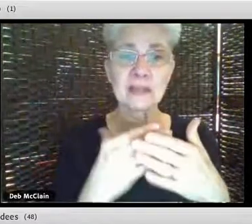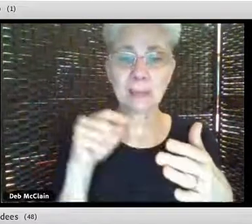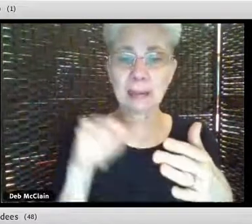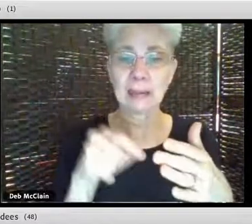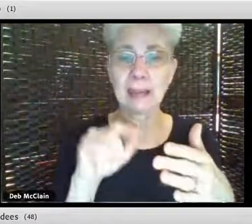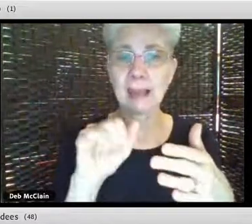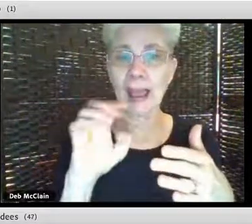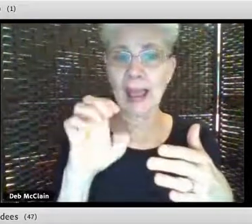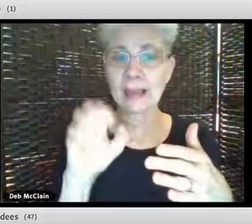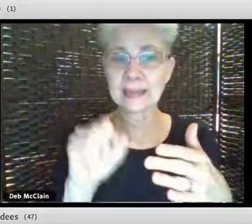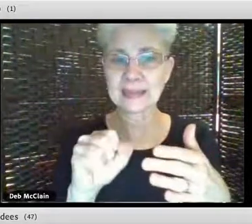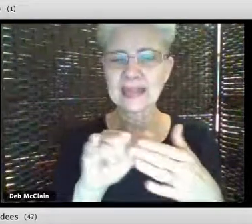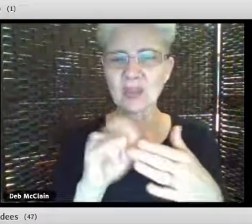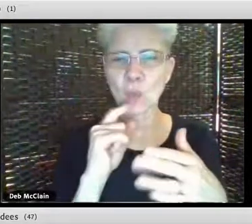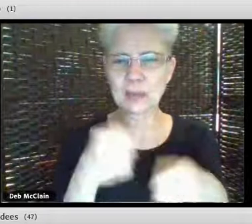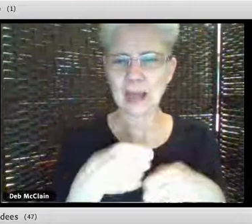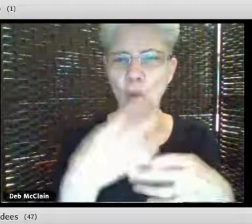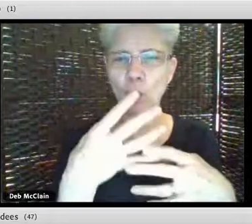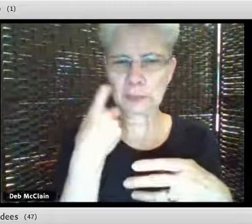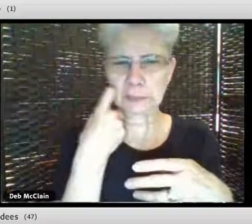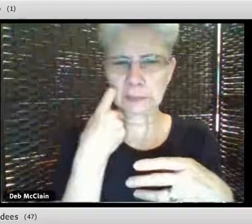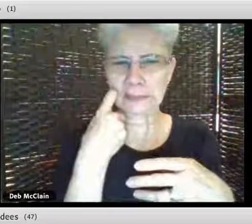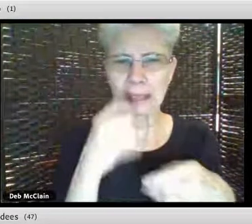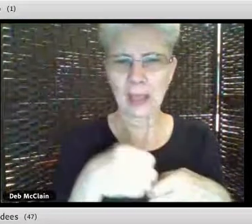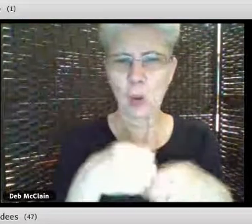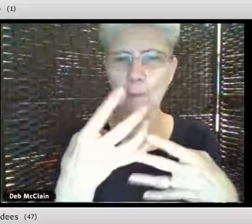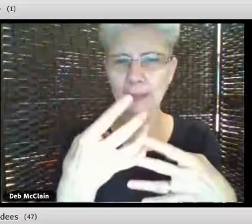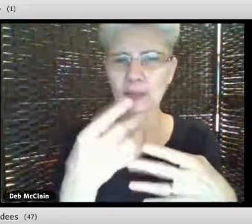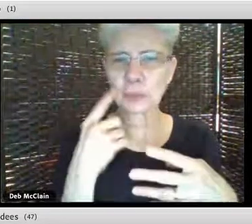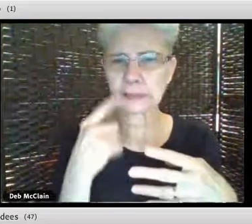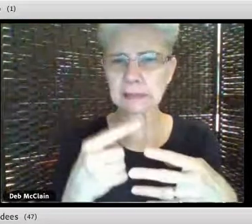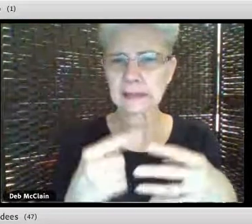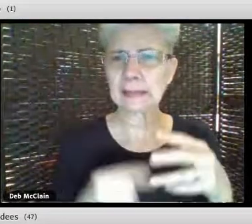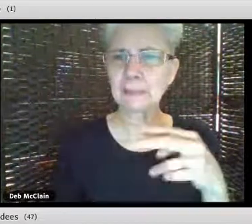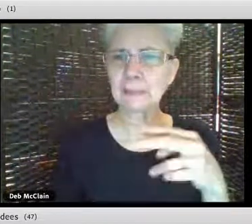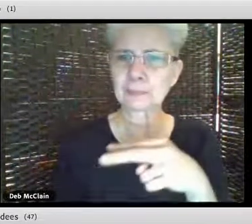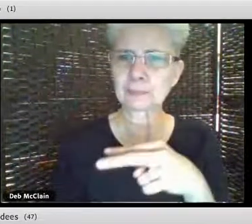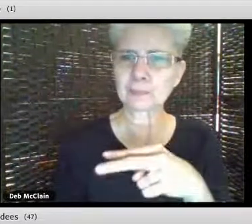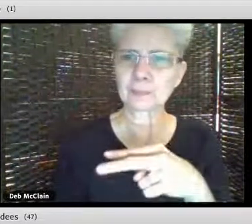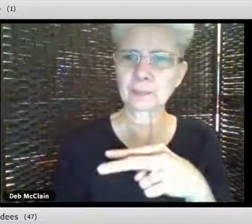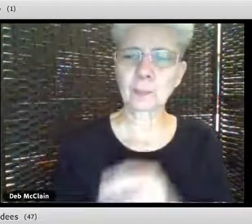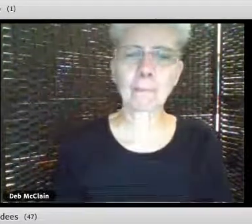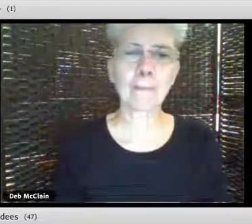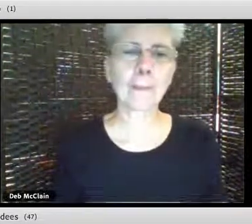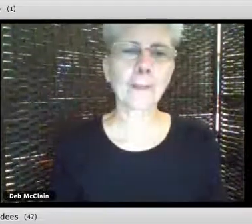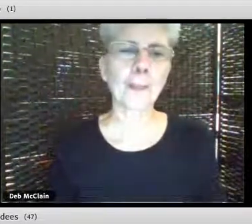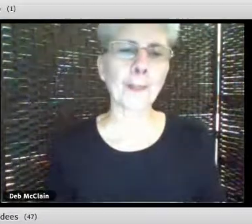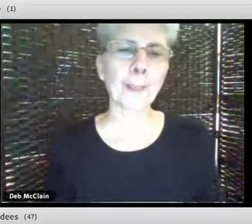so these are ones that I opened recently. Hopefully you can see that. Let me clear this white box down here.